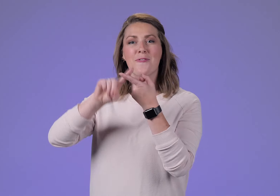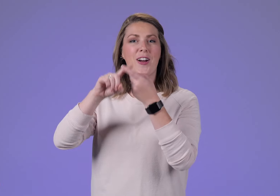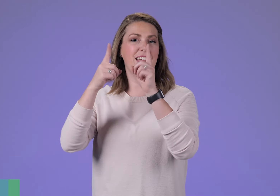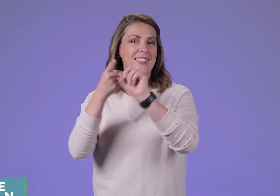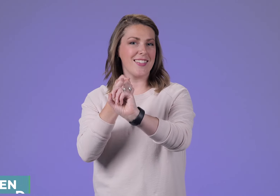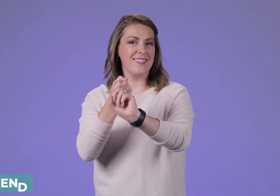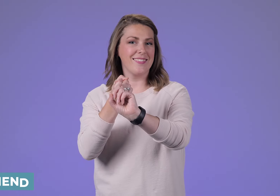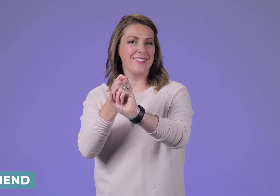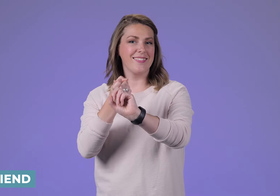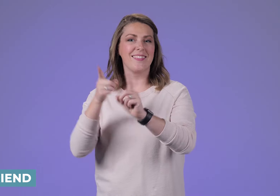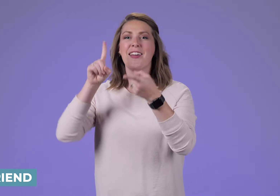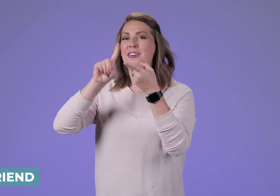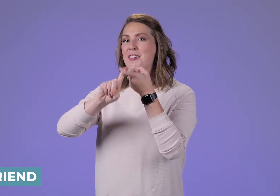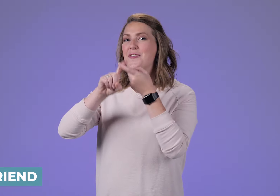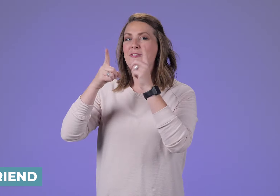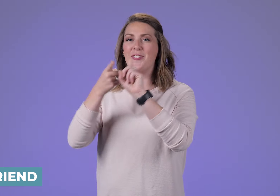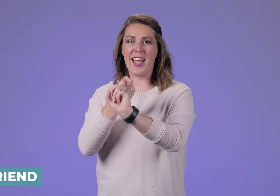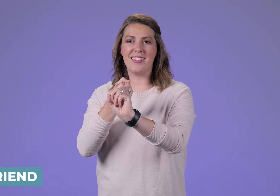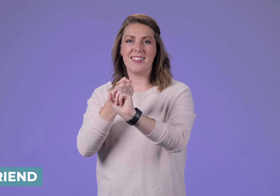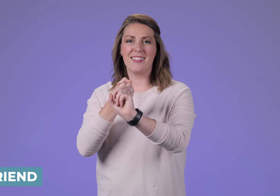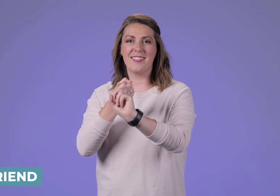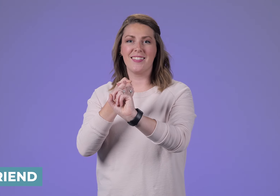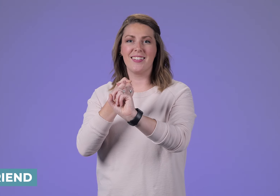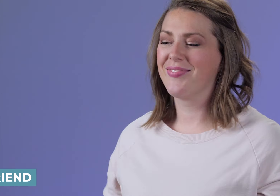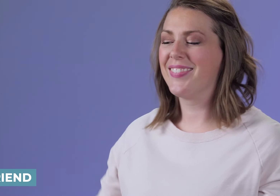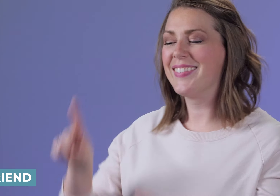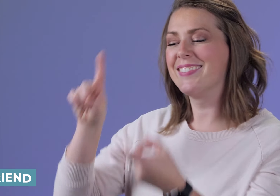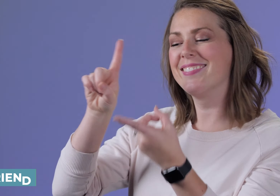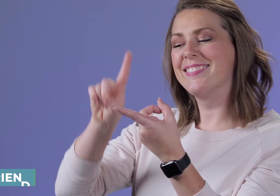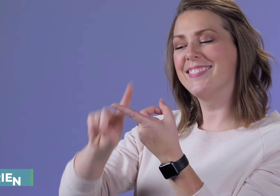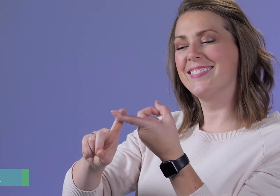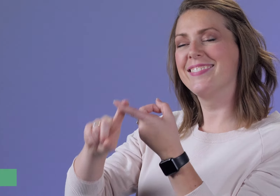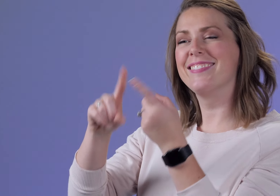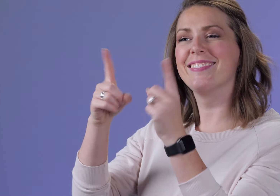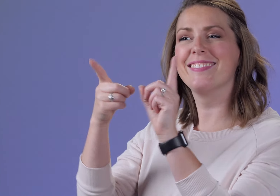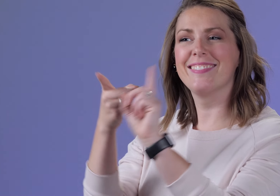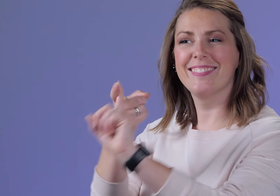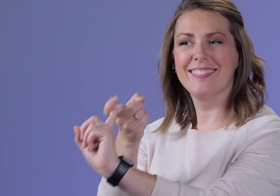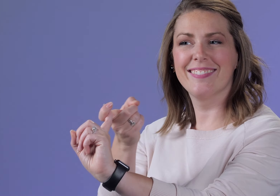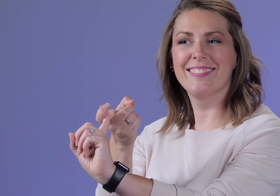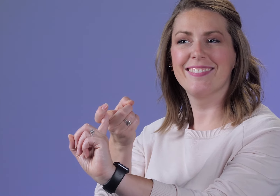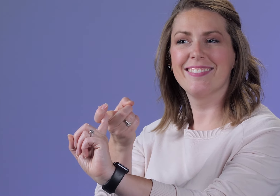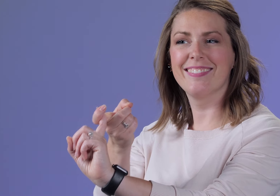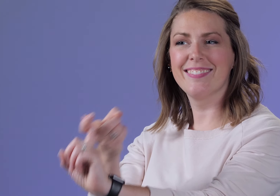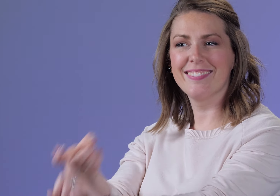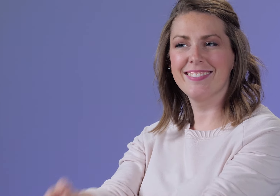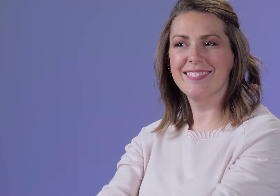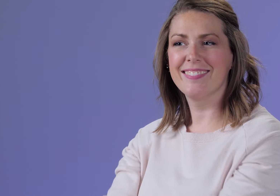Friend. Think of you and your friend giving each other a hug.